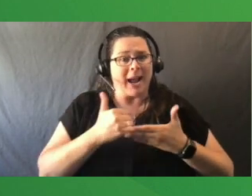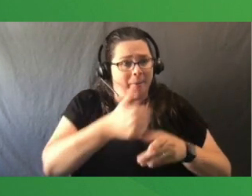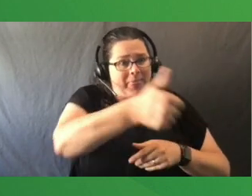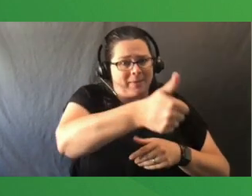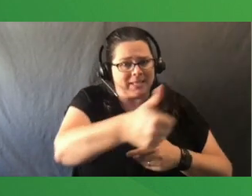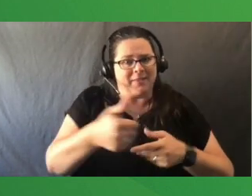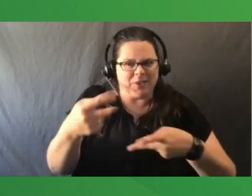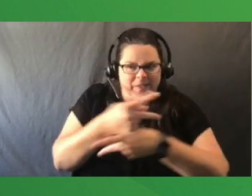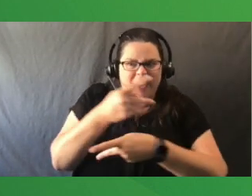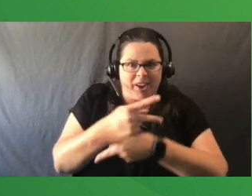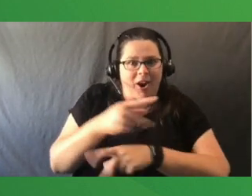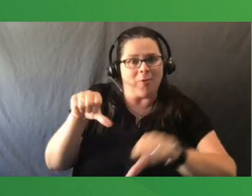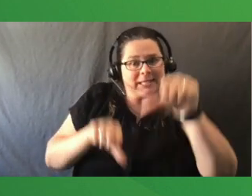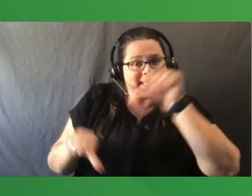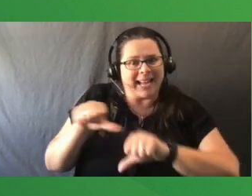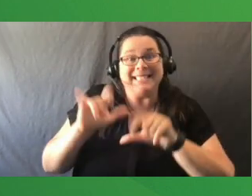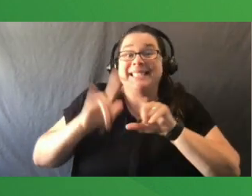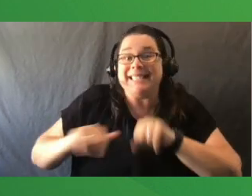ideas, as Holly mentioned before.